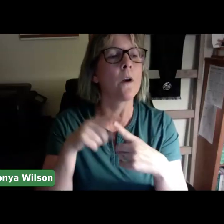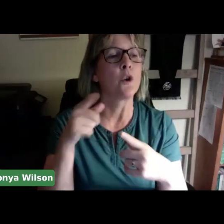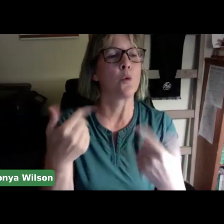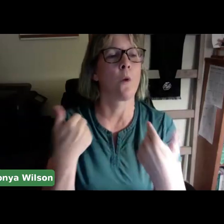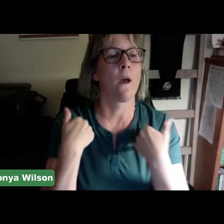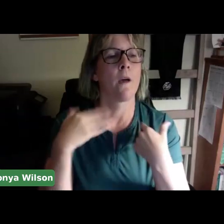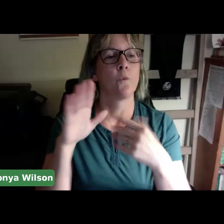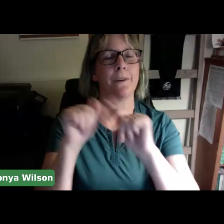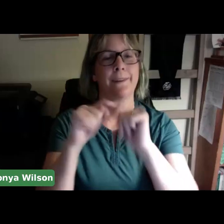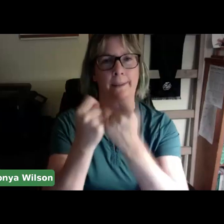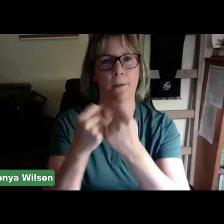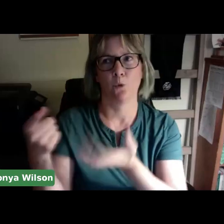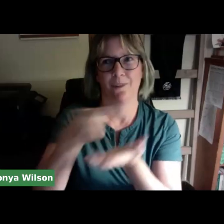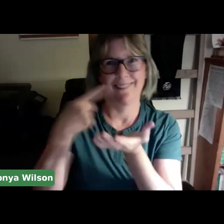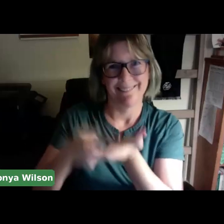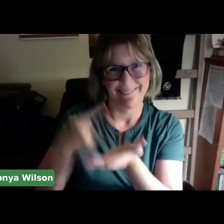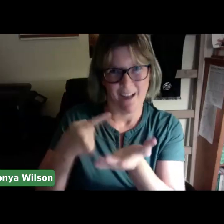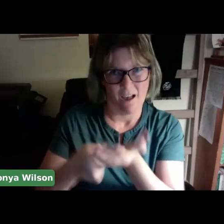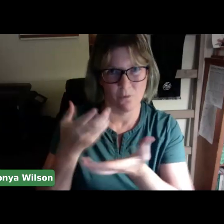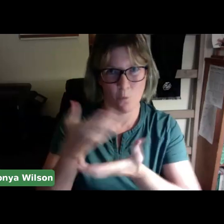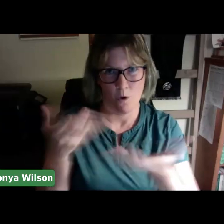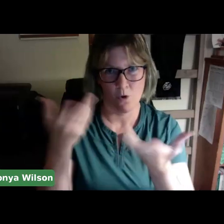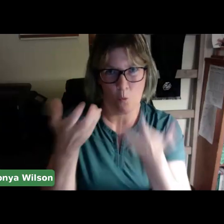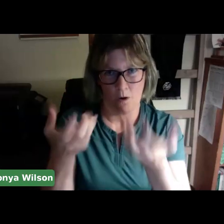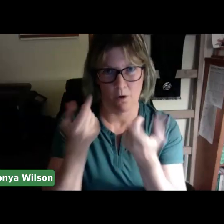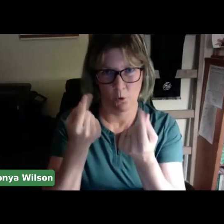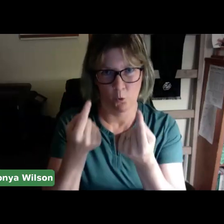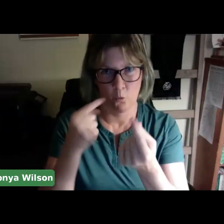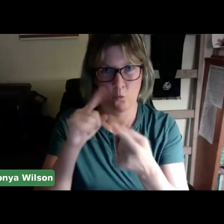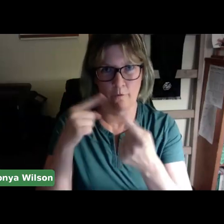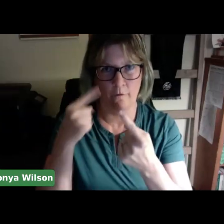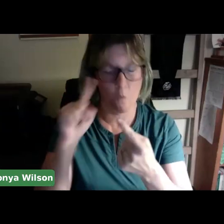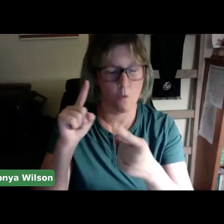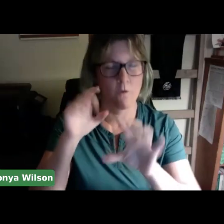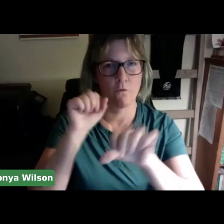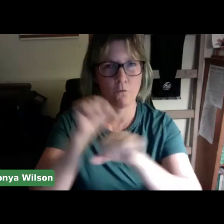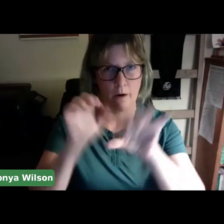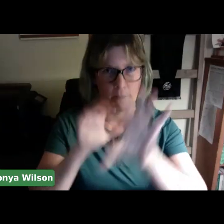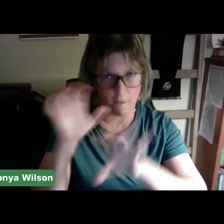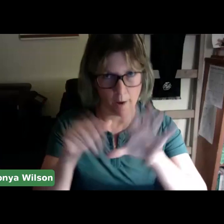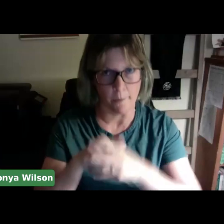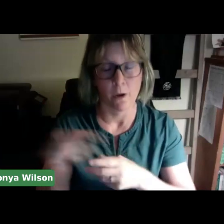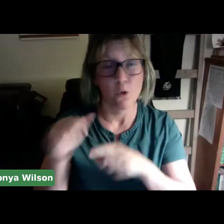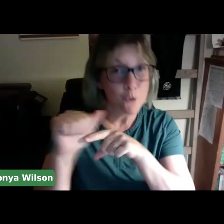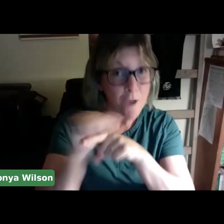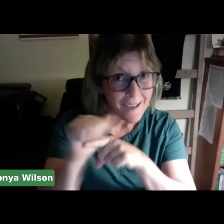I think it's important to have your team get together and share what works best for you.